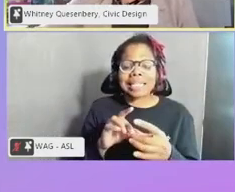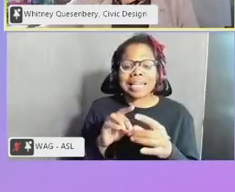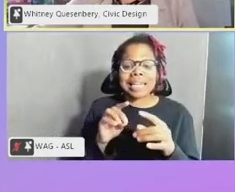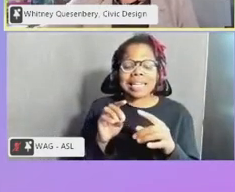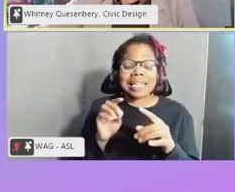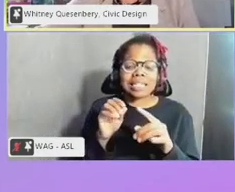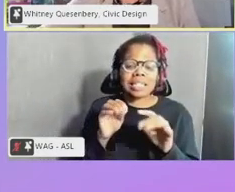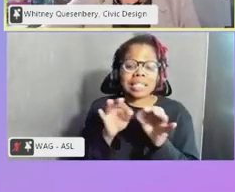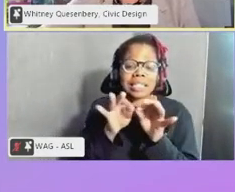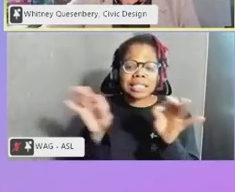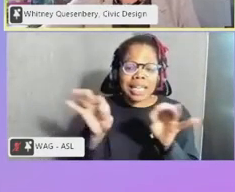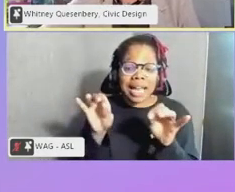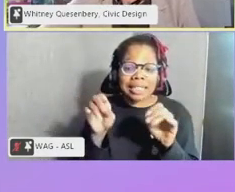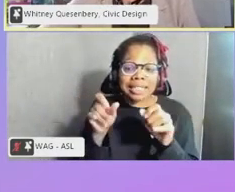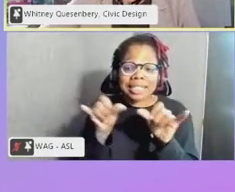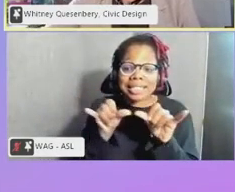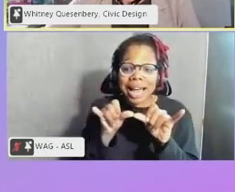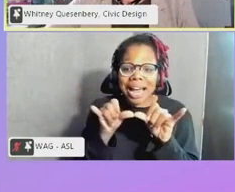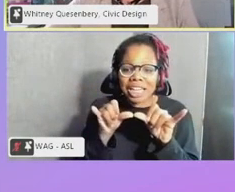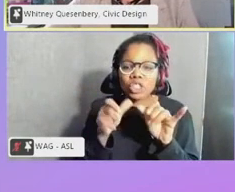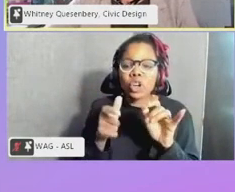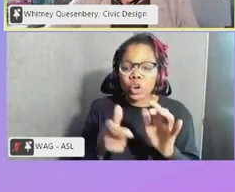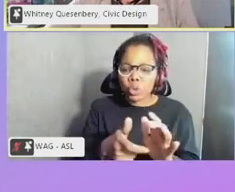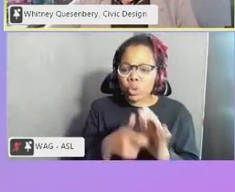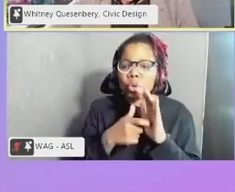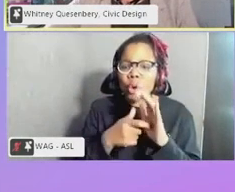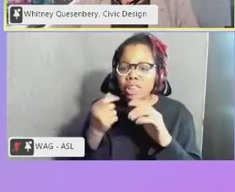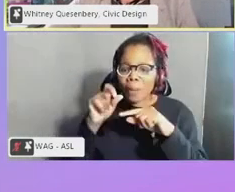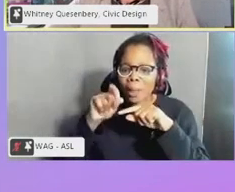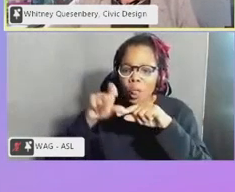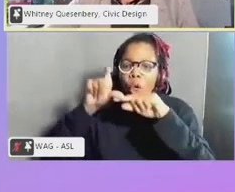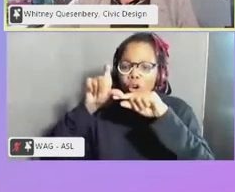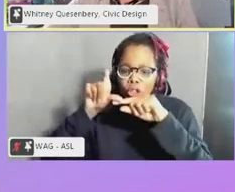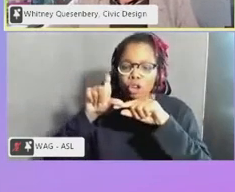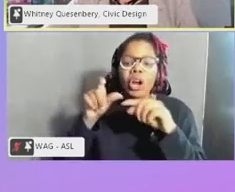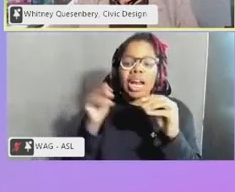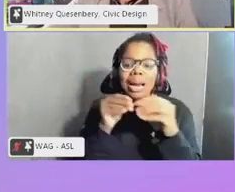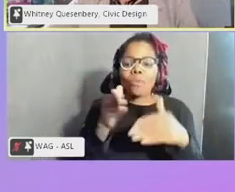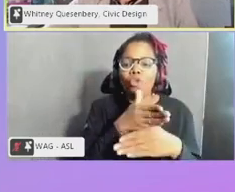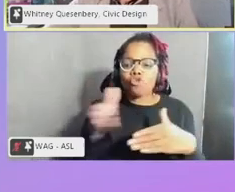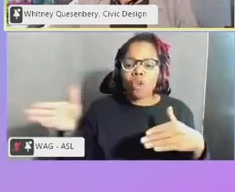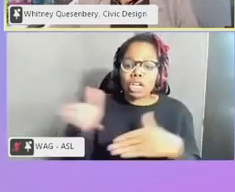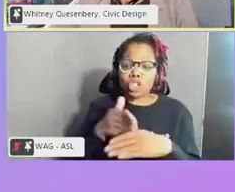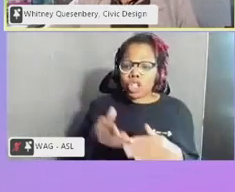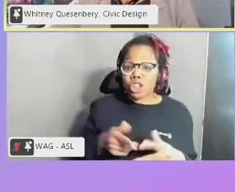also extended and clarified the guidelines around text